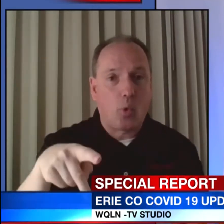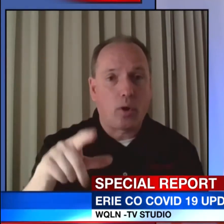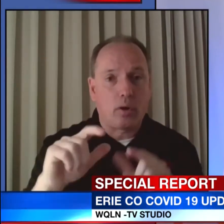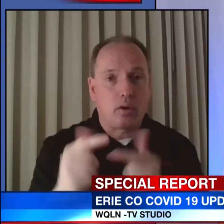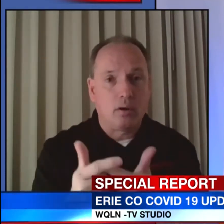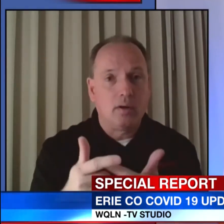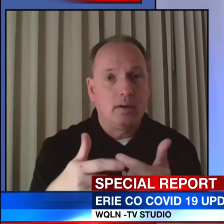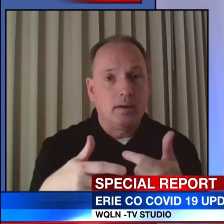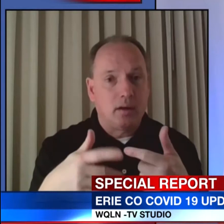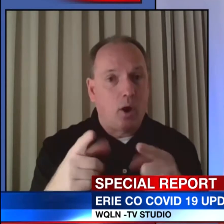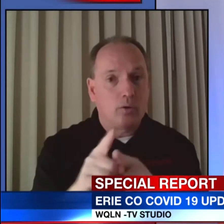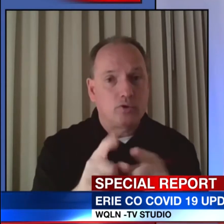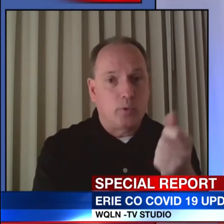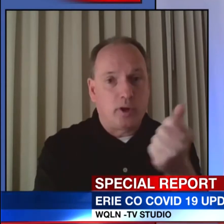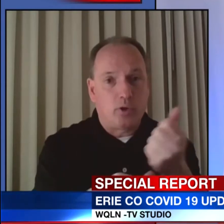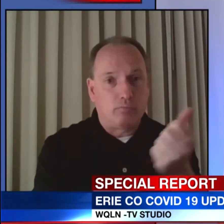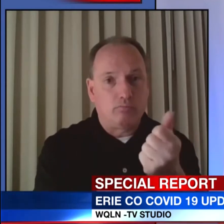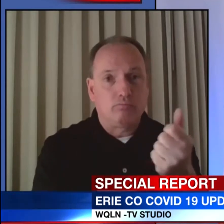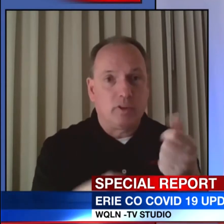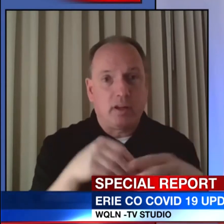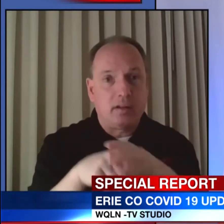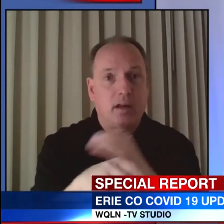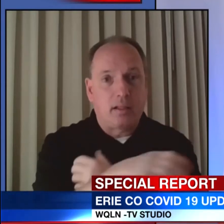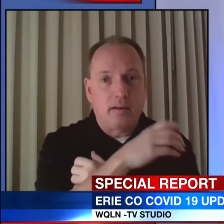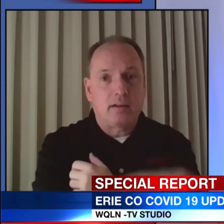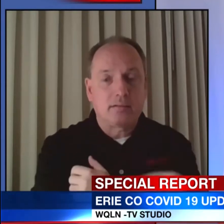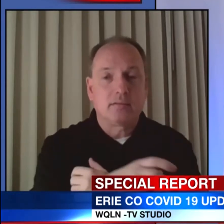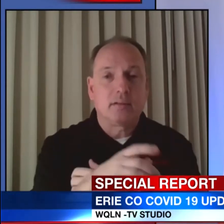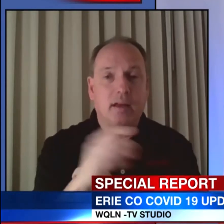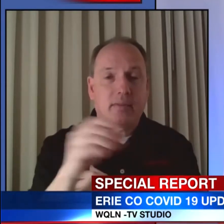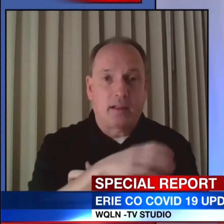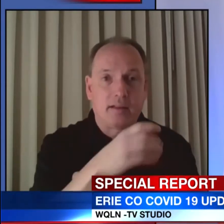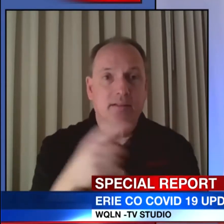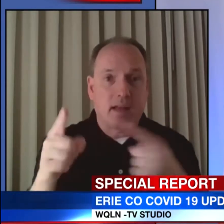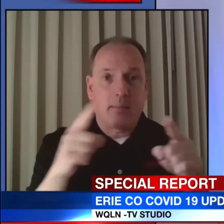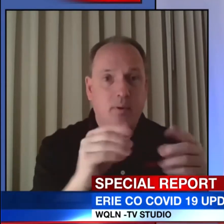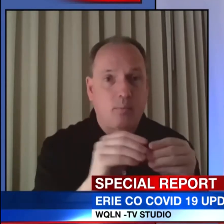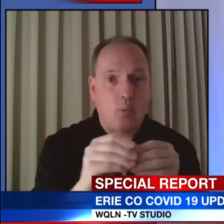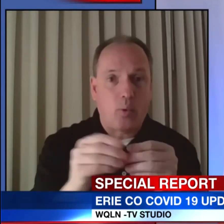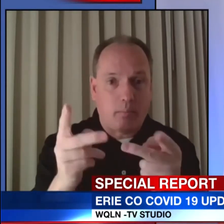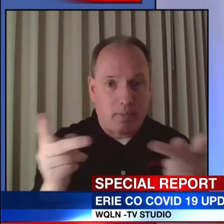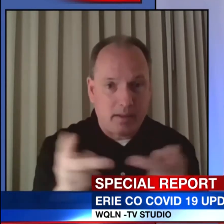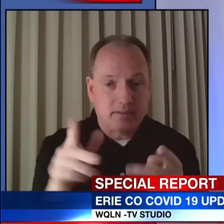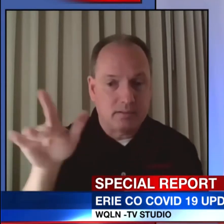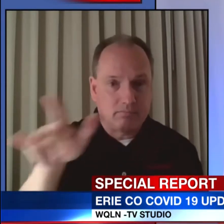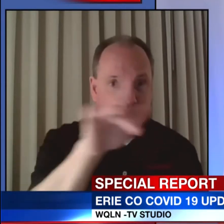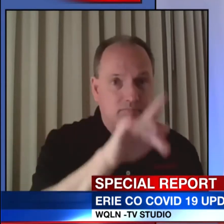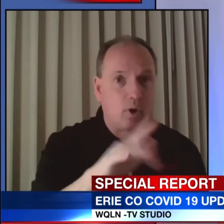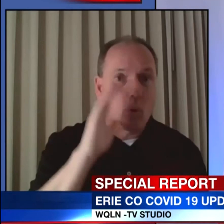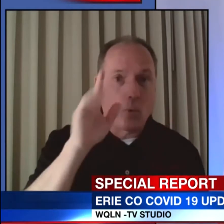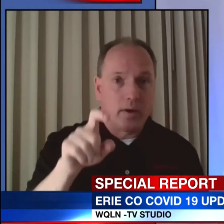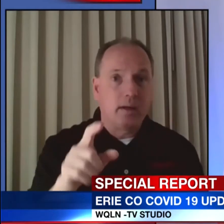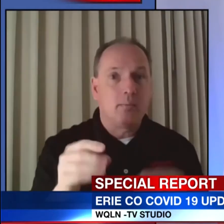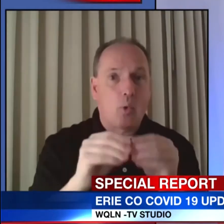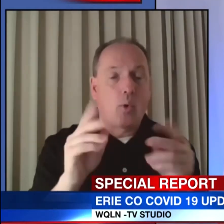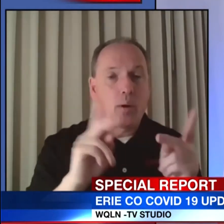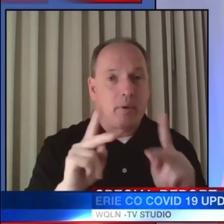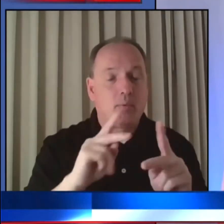HAVE THE MEDICAL RESERVE CORPS WHICH CONTINUES TO ASSIST IN THE CLINICS AND AS